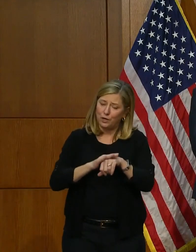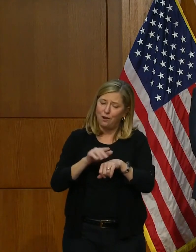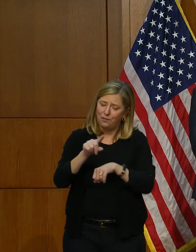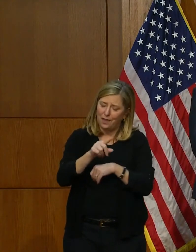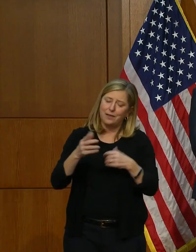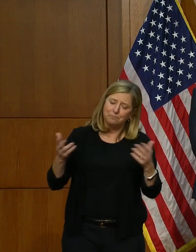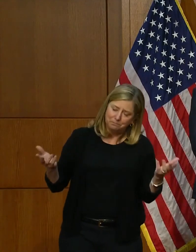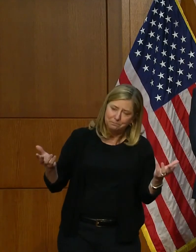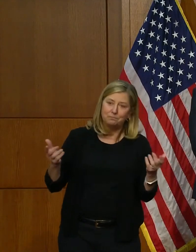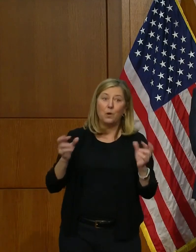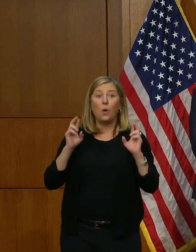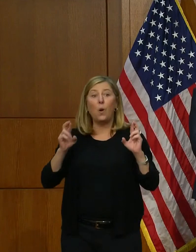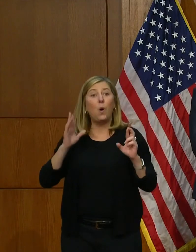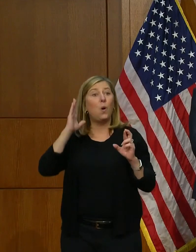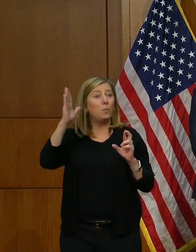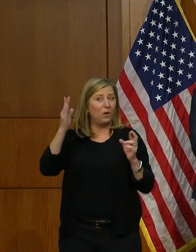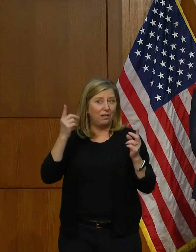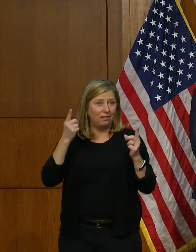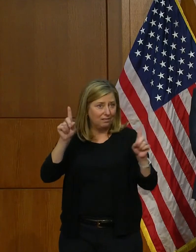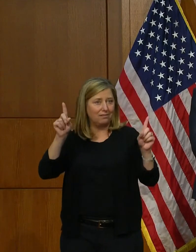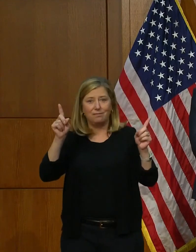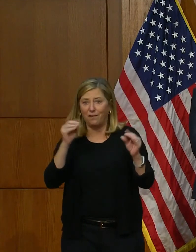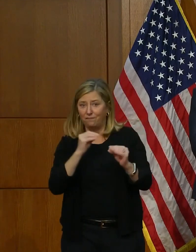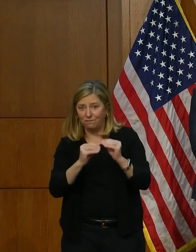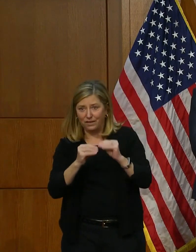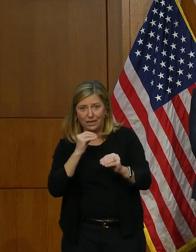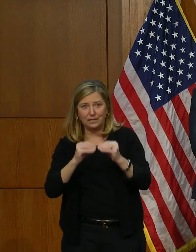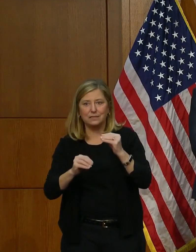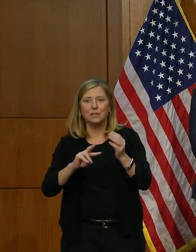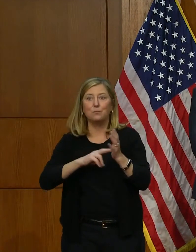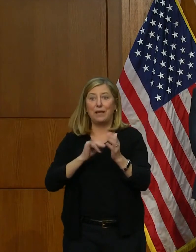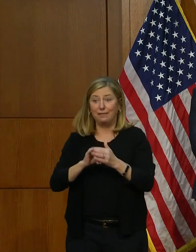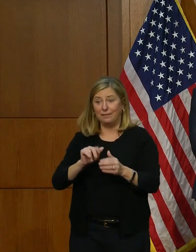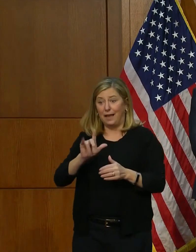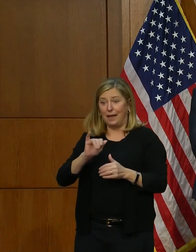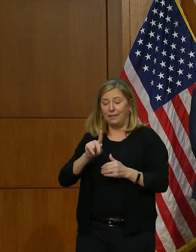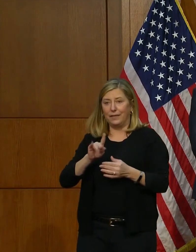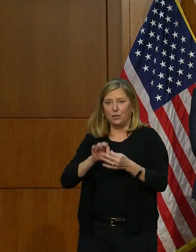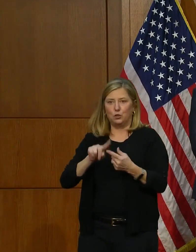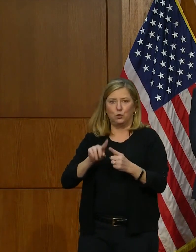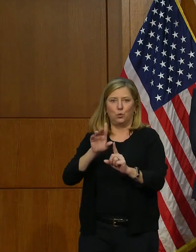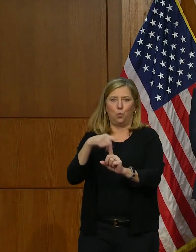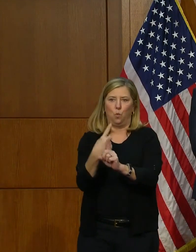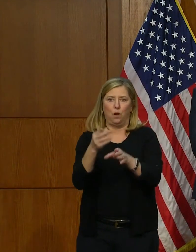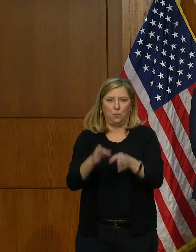ABLE TO BE RECTIFIED BY THE VENDOR TO DATE. WE'RE STILL WORKING WITH THEM ON IT. WE HOPE THAT THEY WILL DELIVER A